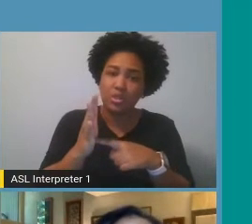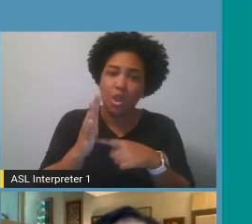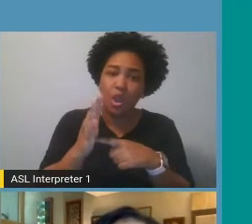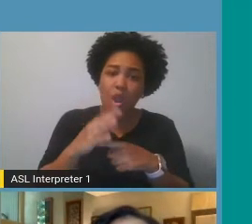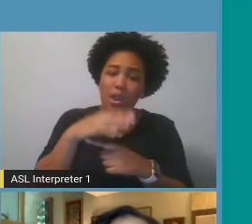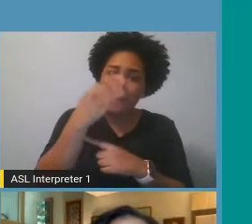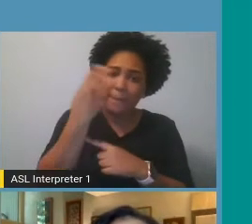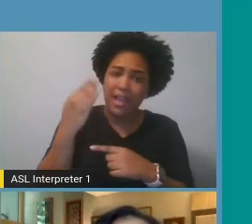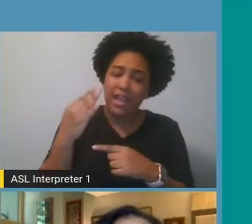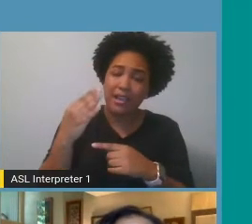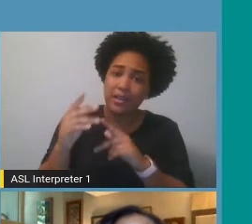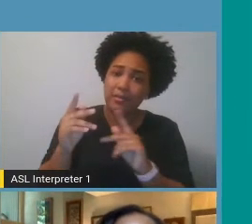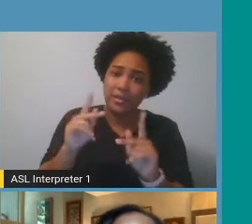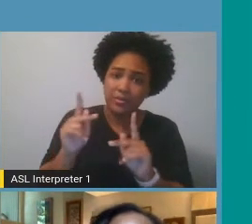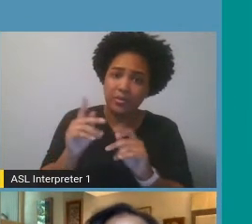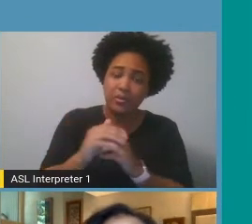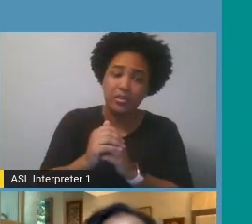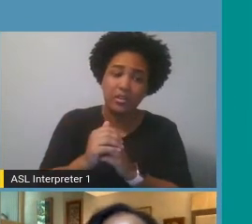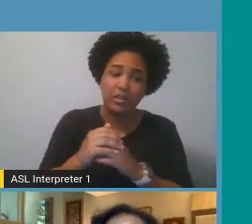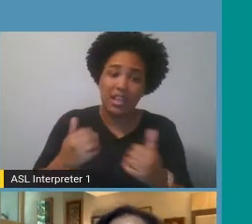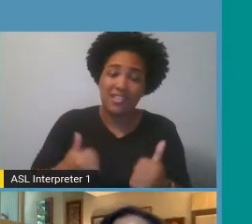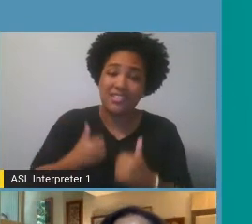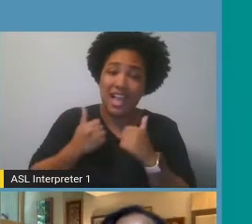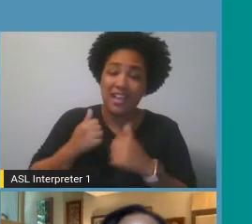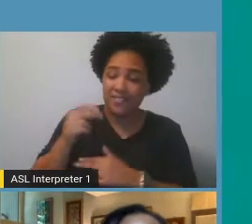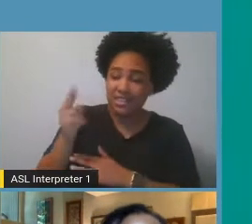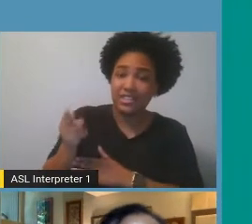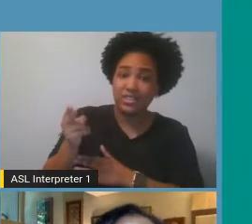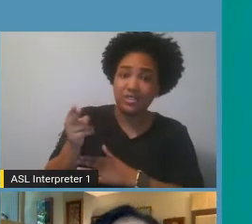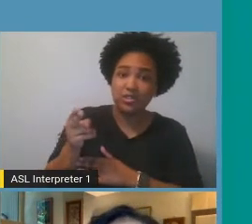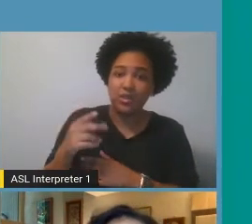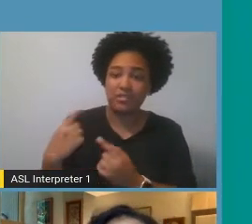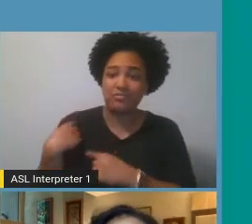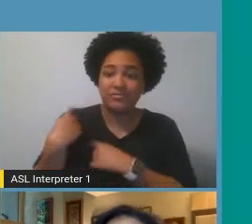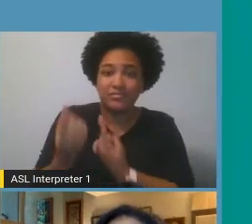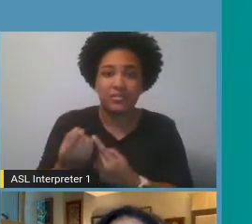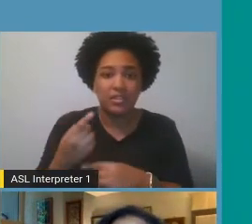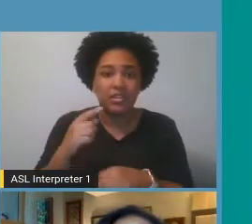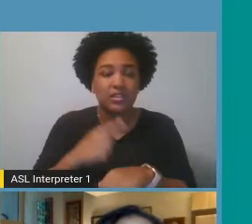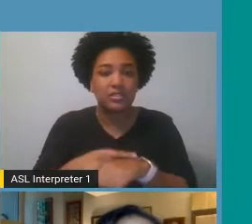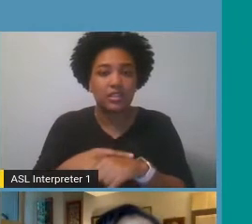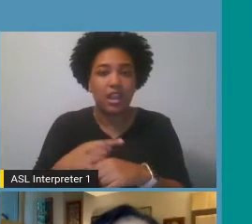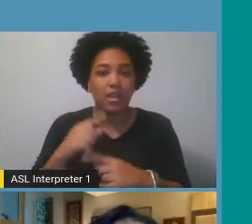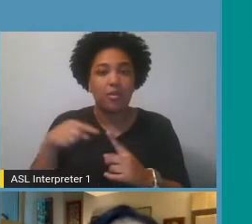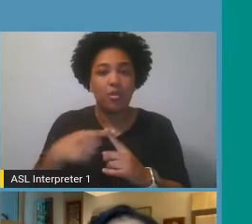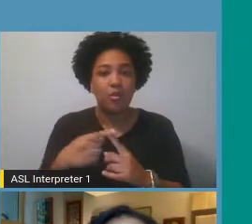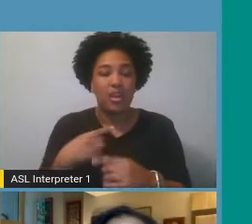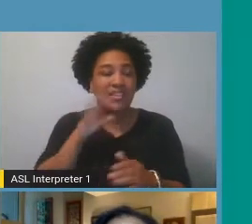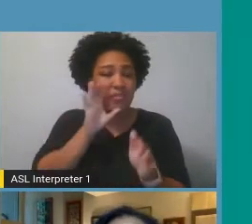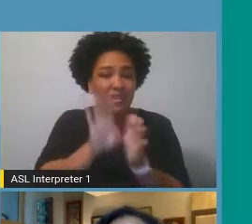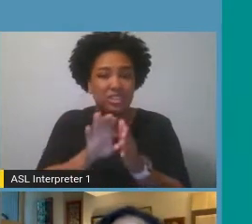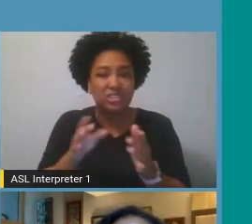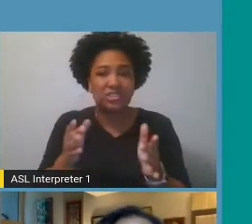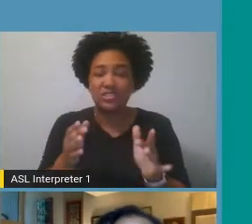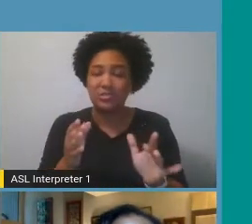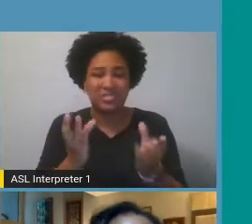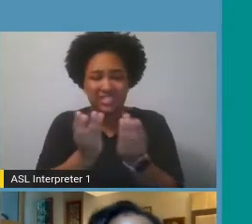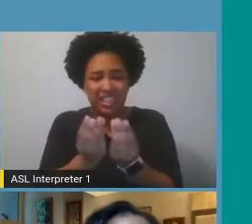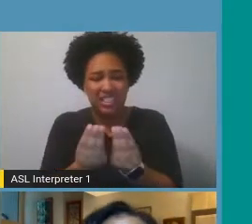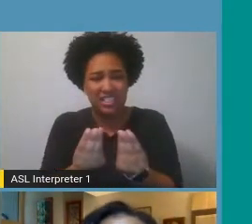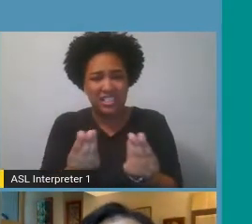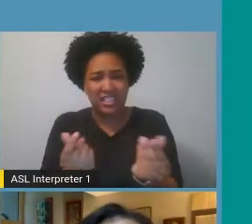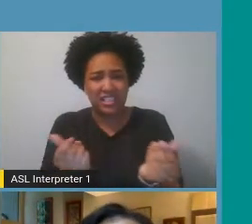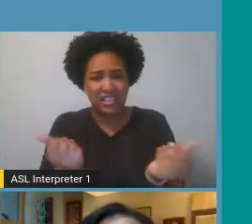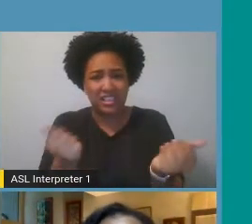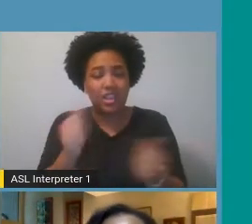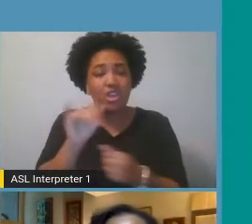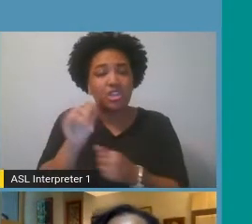life and history during a time when the images were degradation, Jim Crow racism,